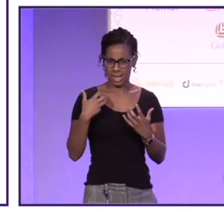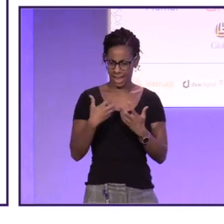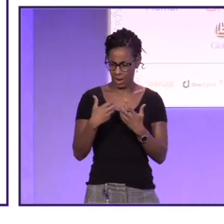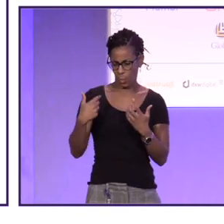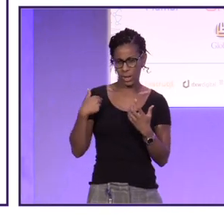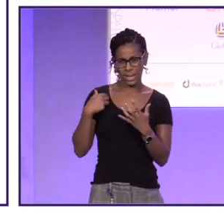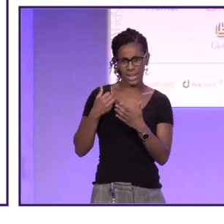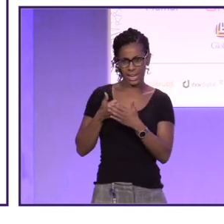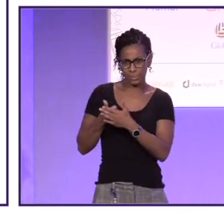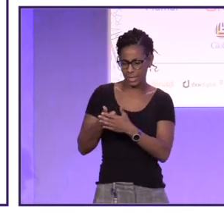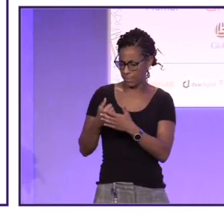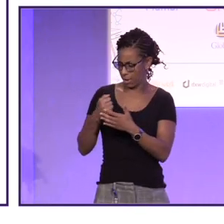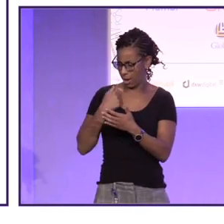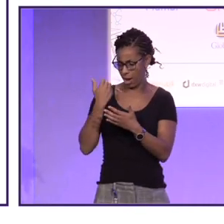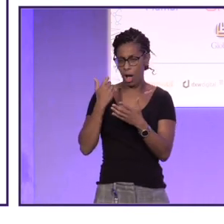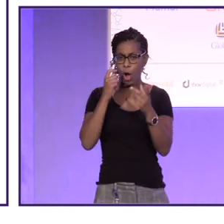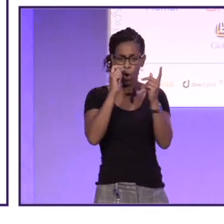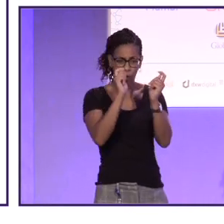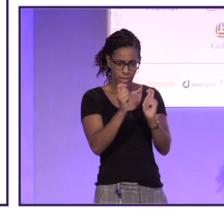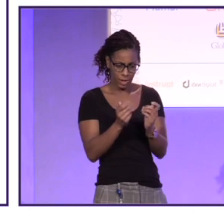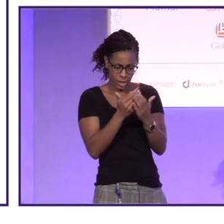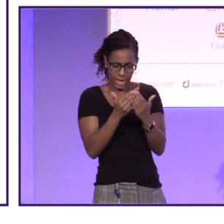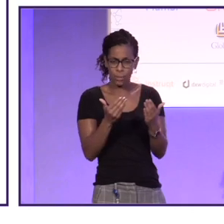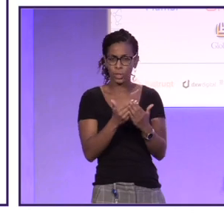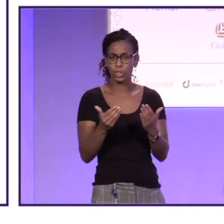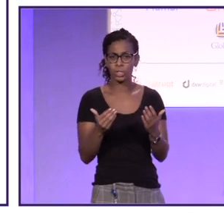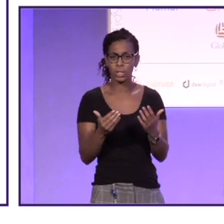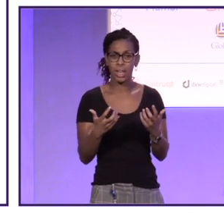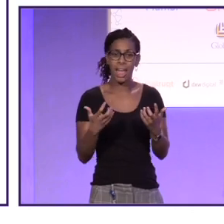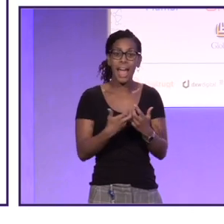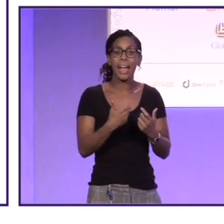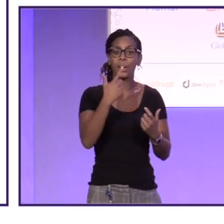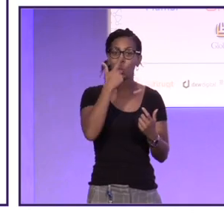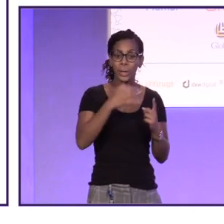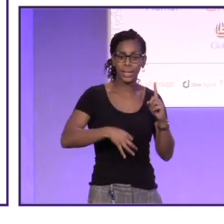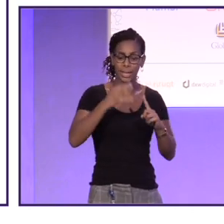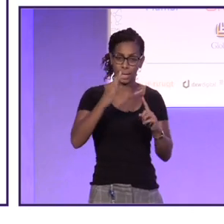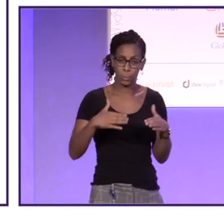of our configuration languages? What can we do to really push this forward? Thank you.